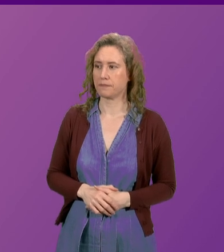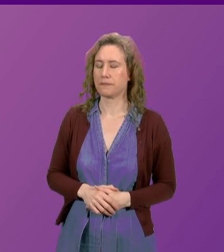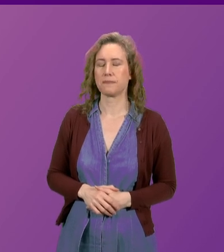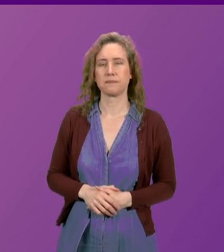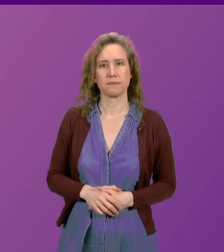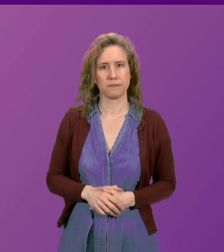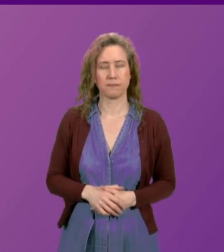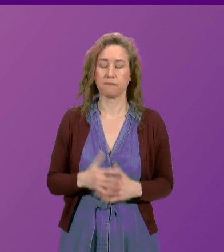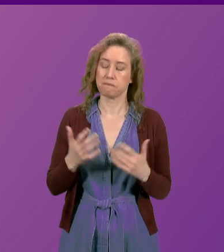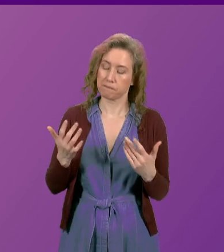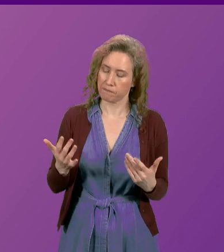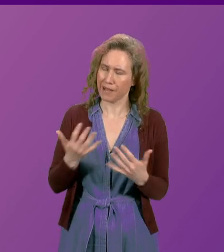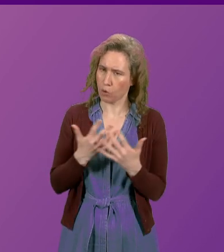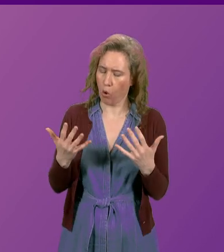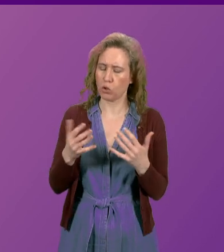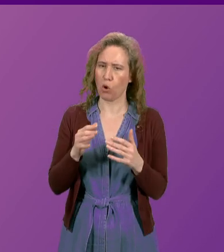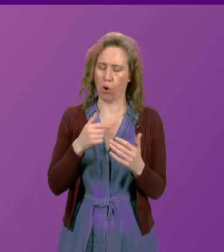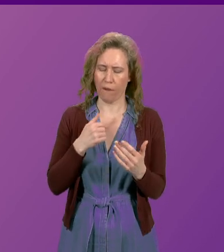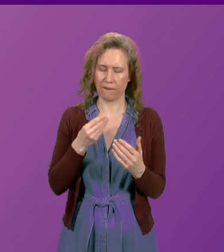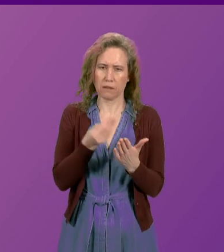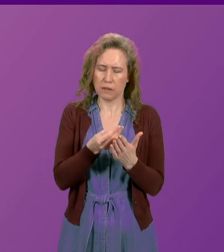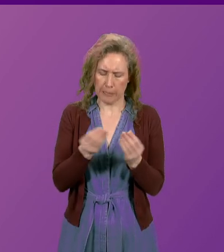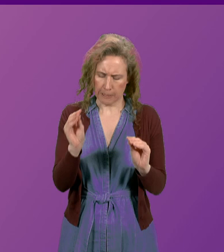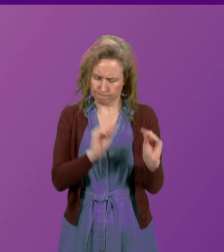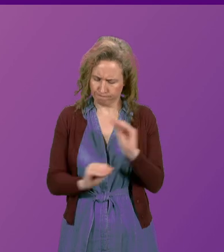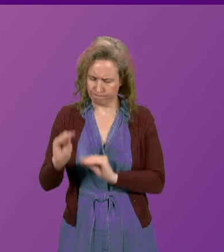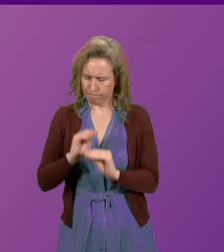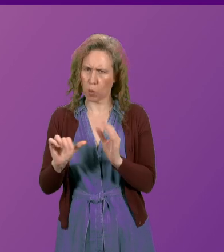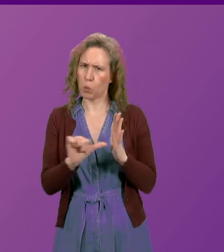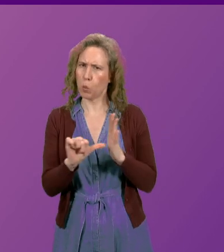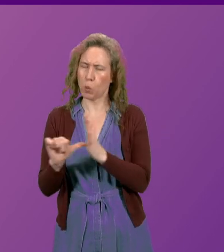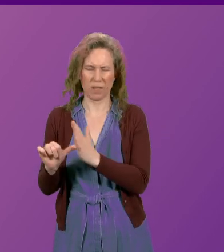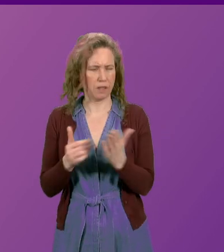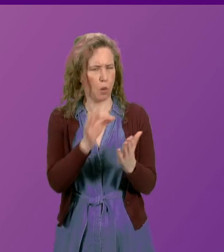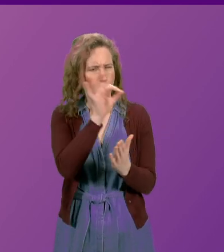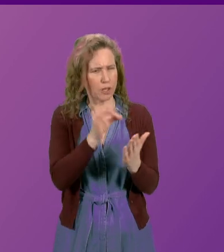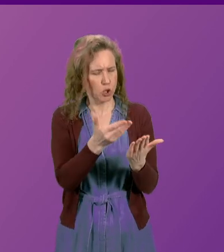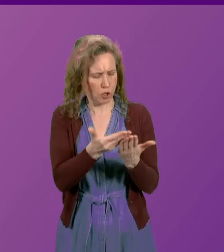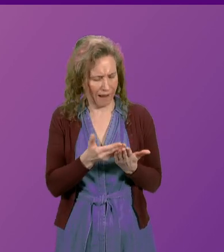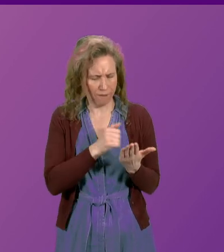There are obviously a lot of fiscal choices involved in Mr Harvie’s question. He knows